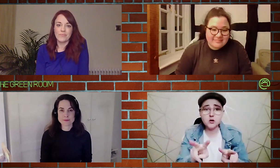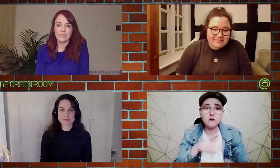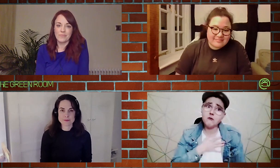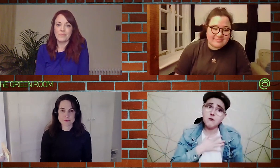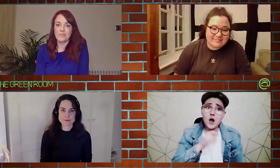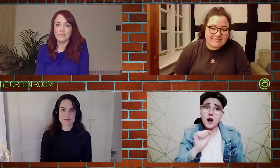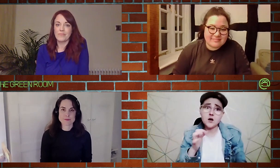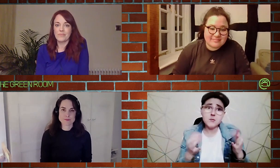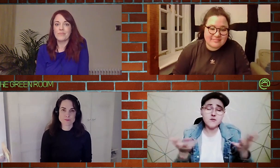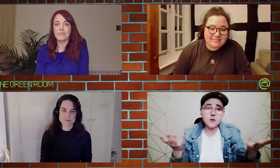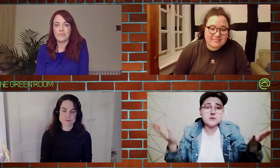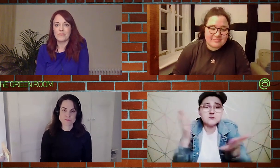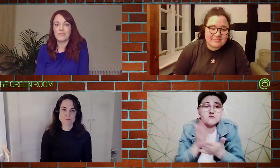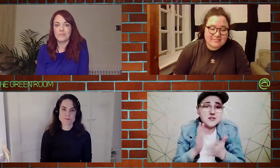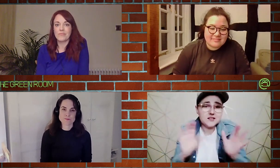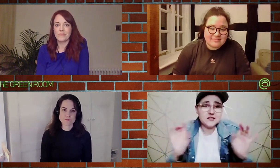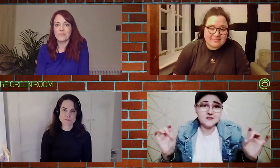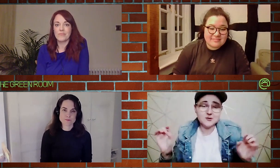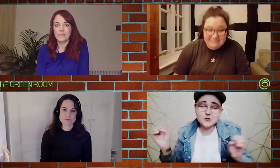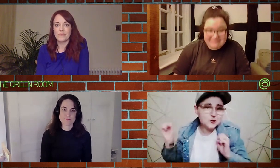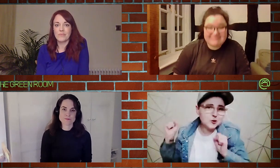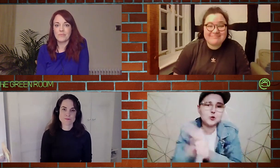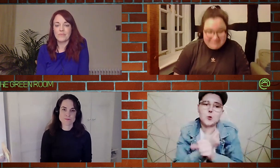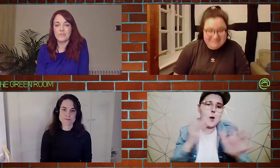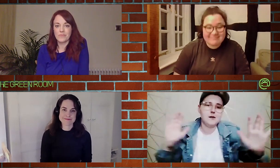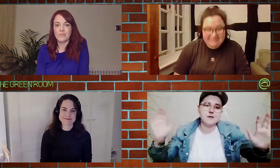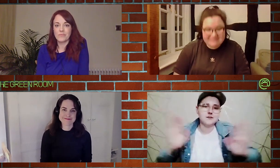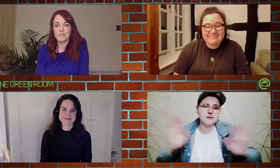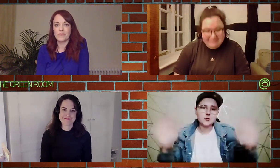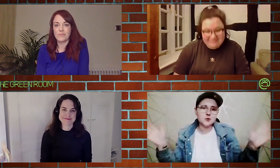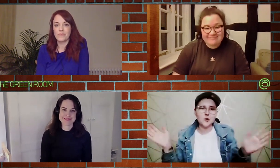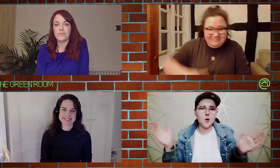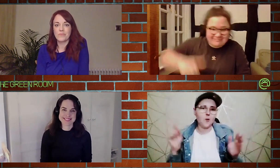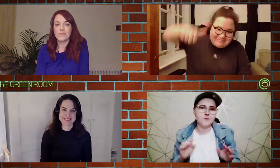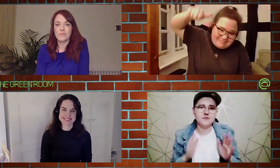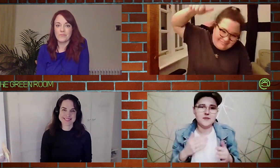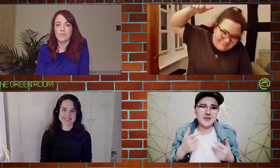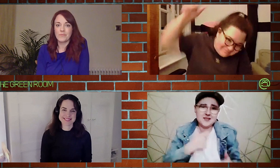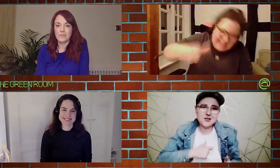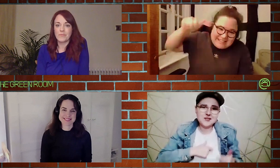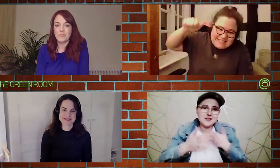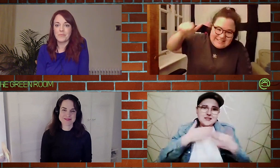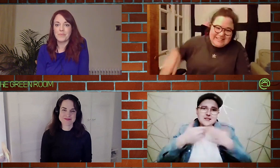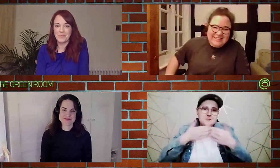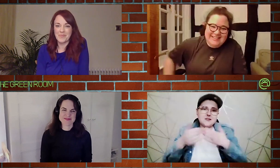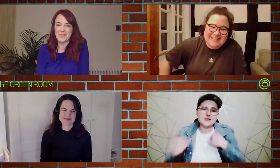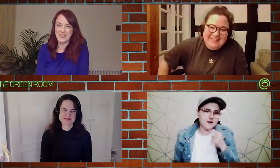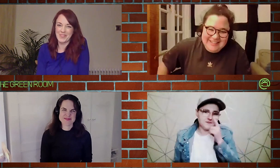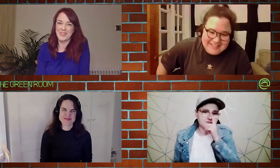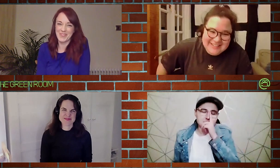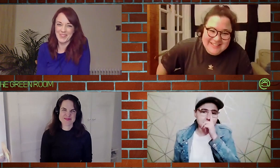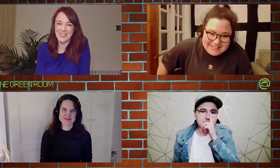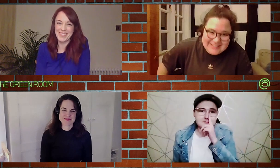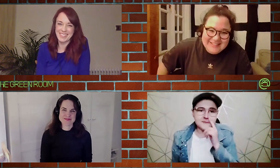Its a skill matter. That's all it is and I just wanted to show that that's what it's all about. The identity.